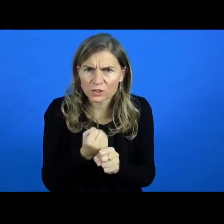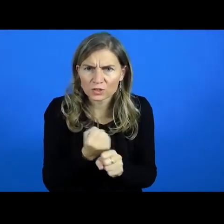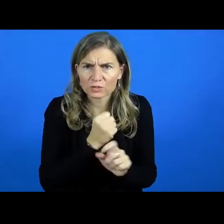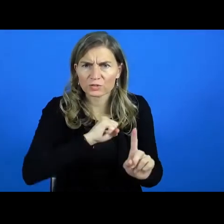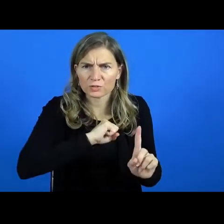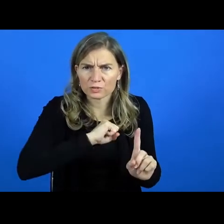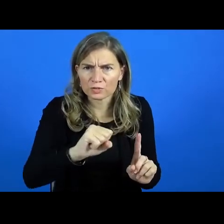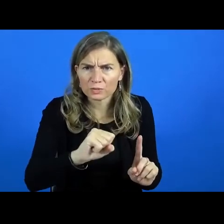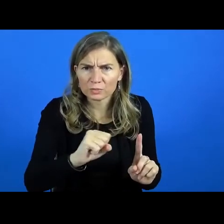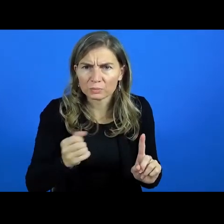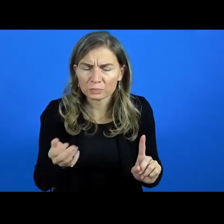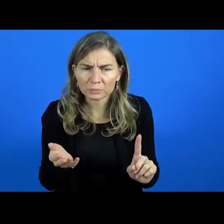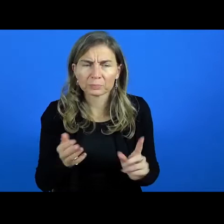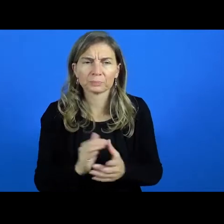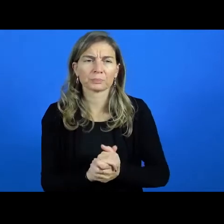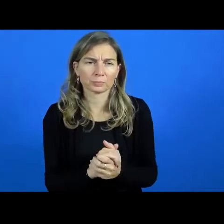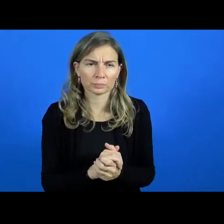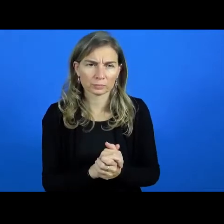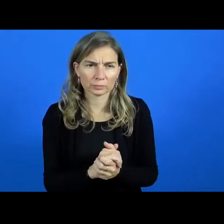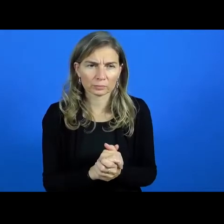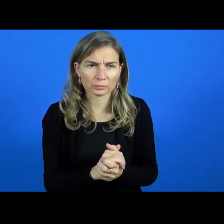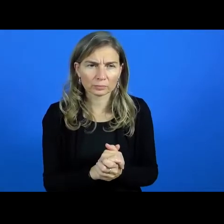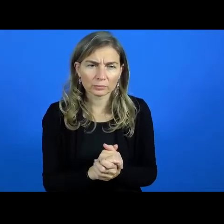But complying with the principal